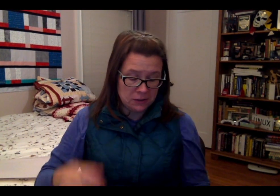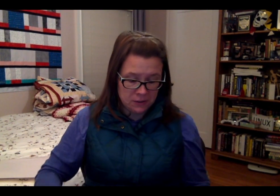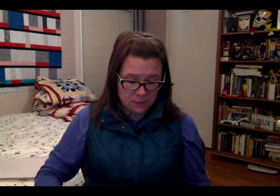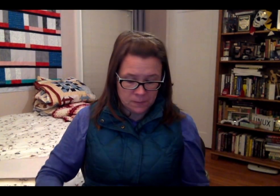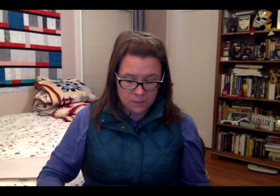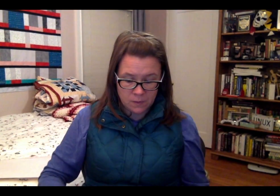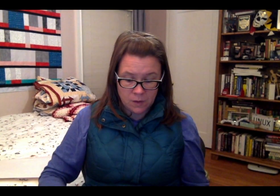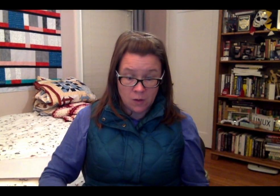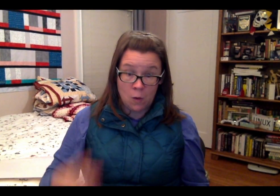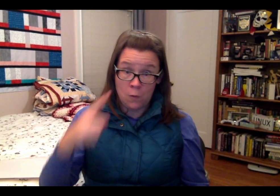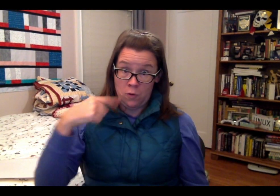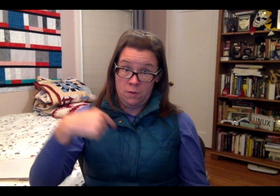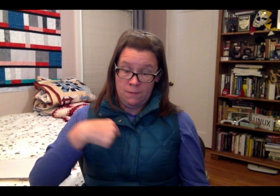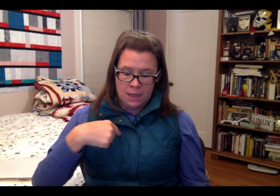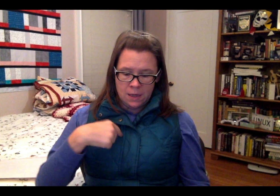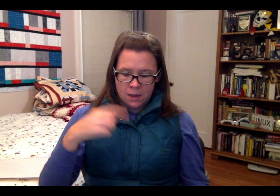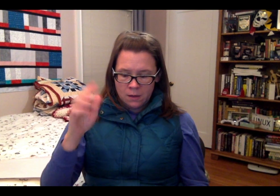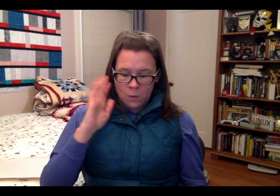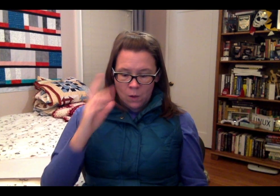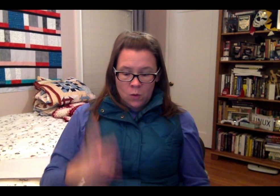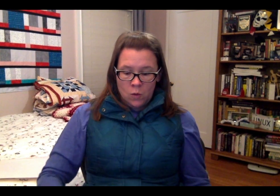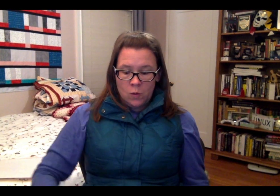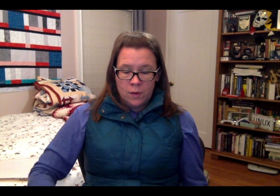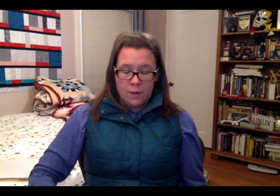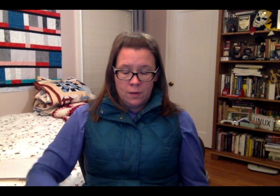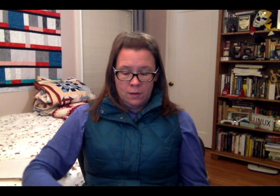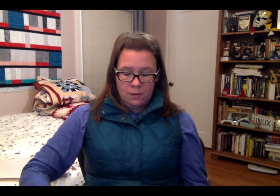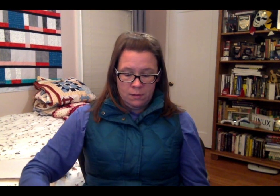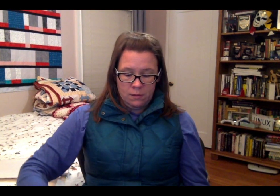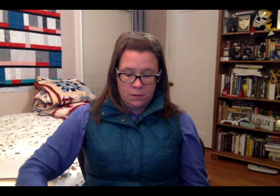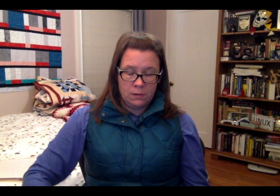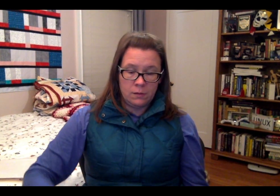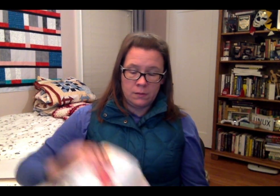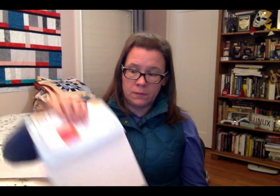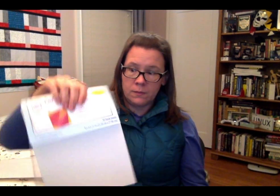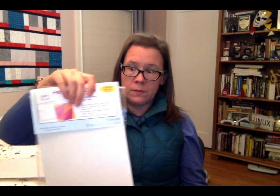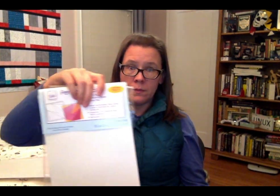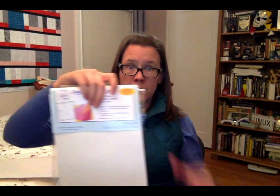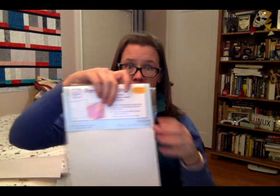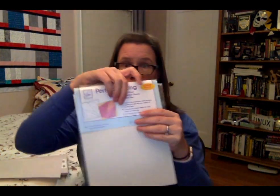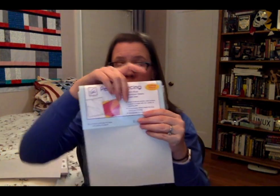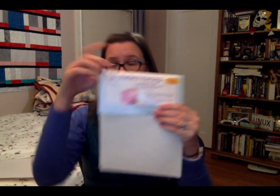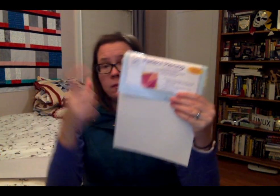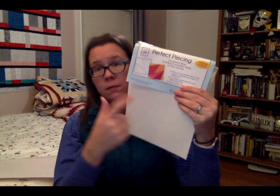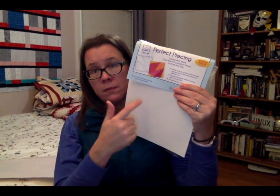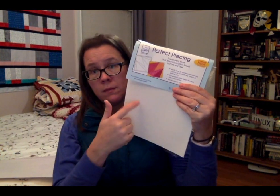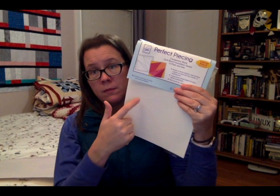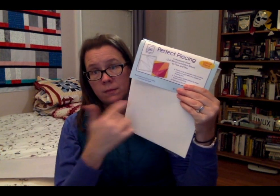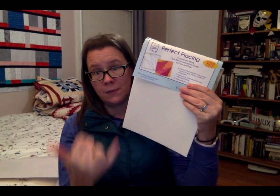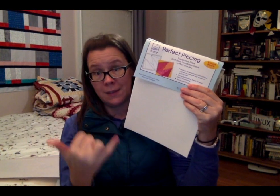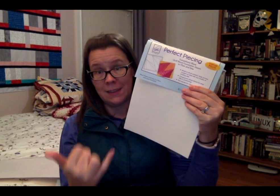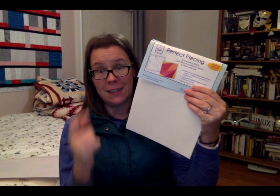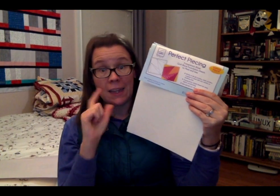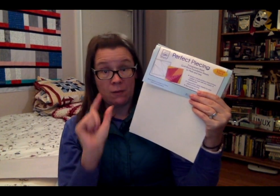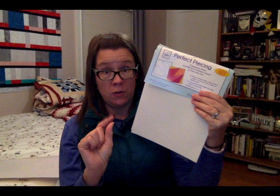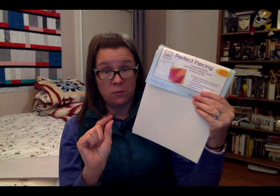Um, so please experiment you know - maybe you can share in the comments what you use what you like.